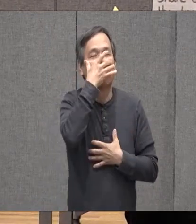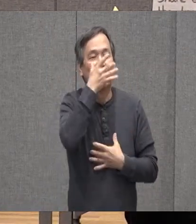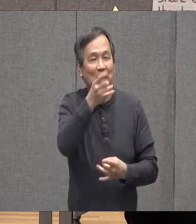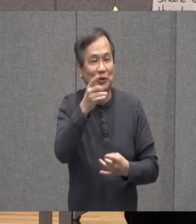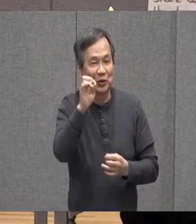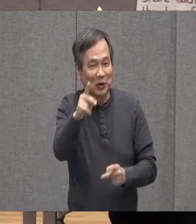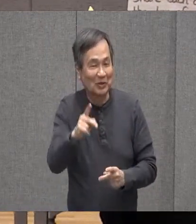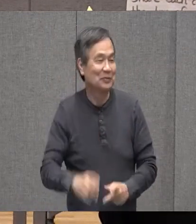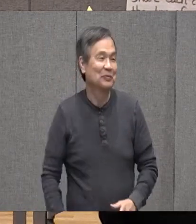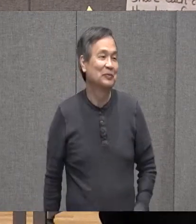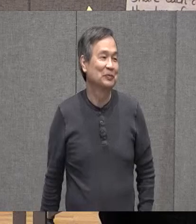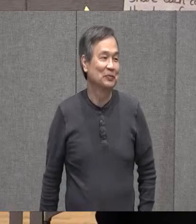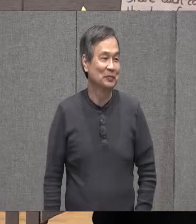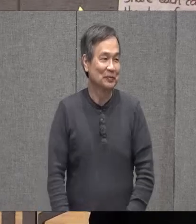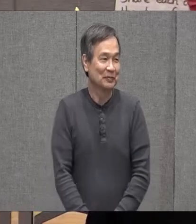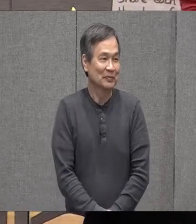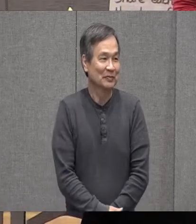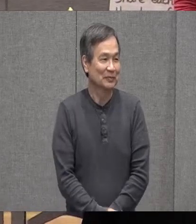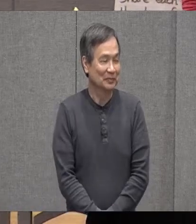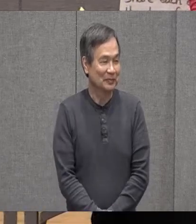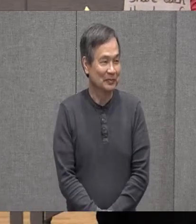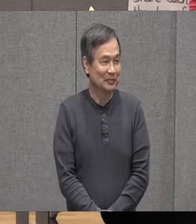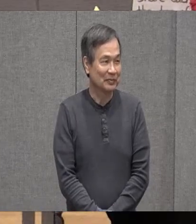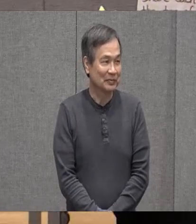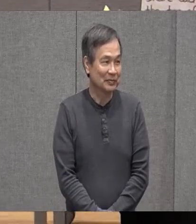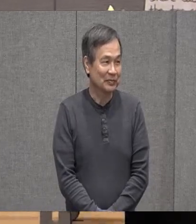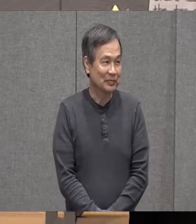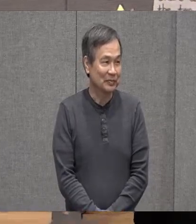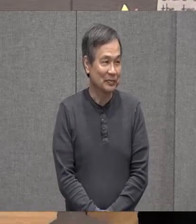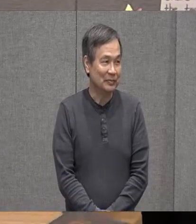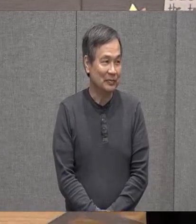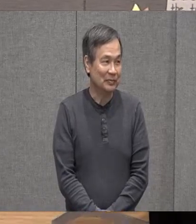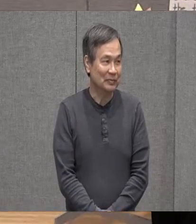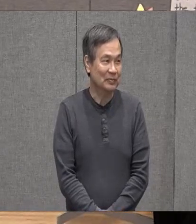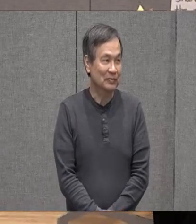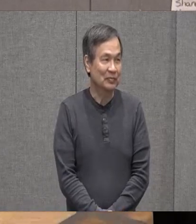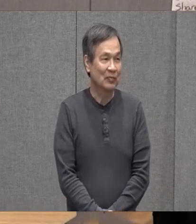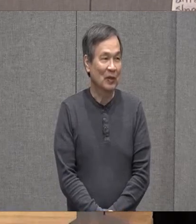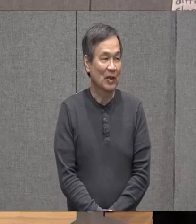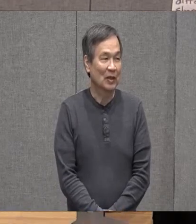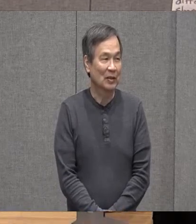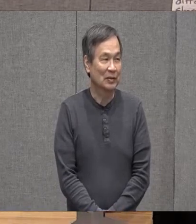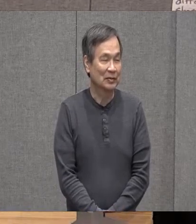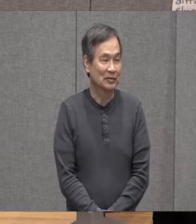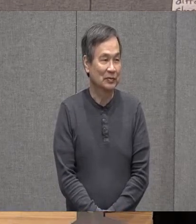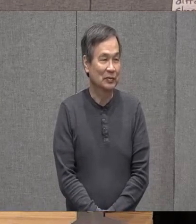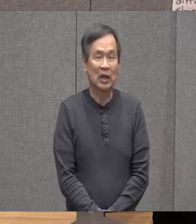I'll put that over there for you. Thank you, ma'am. Okay, so the first one, we played before.